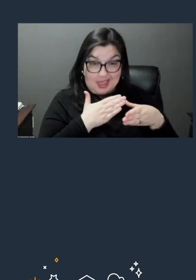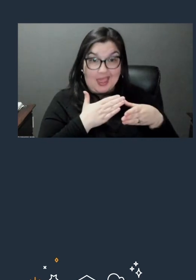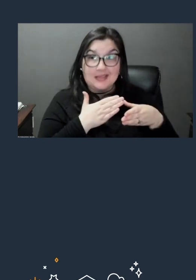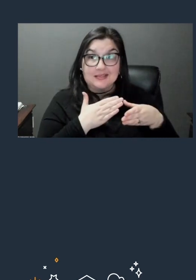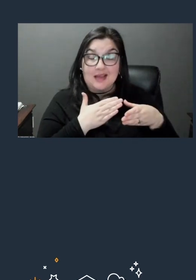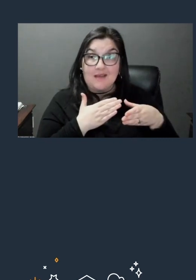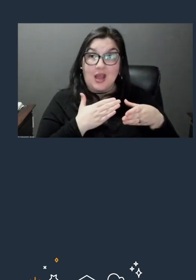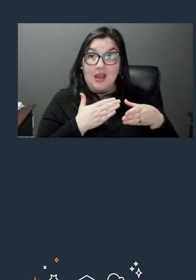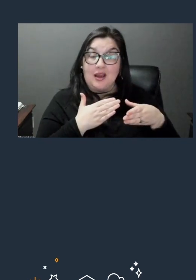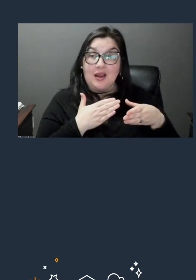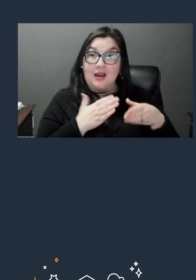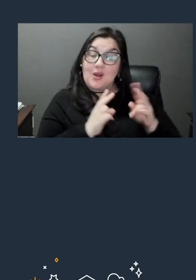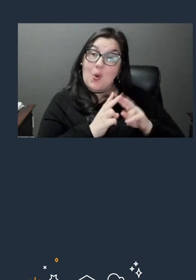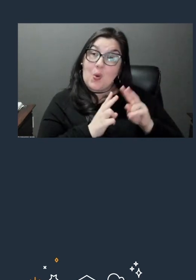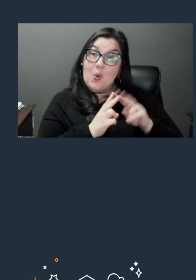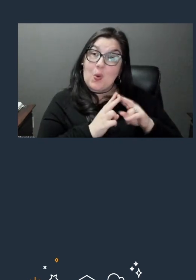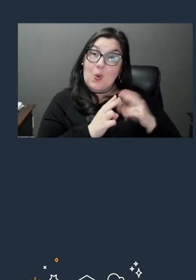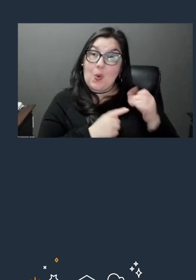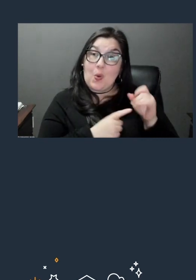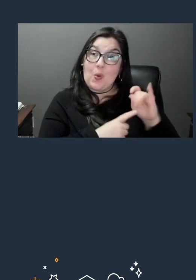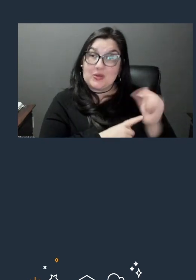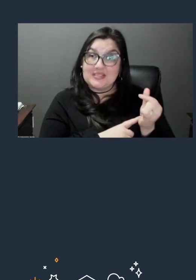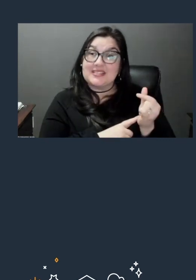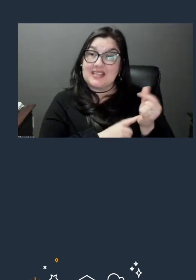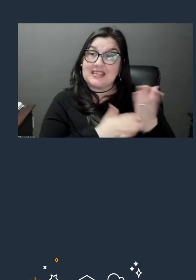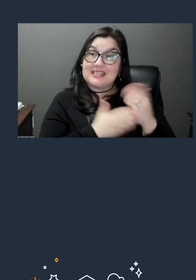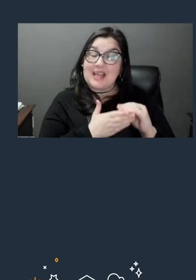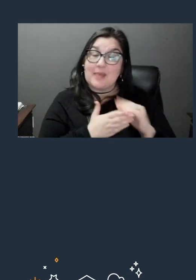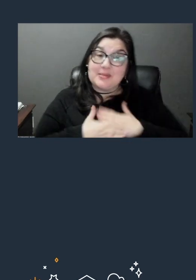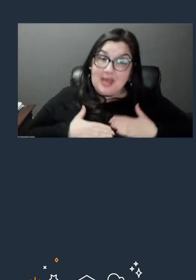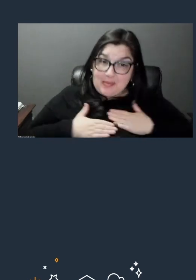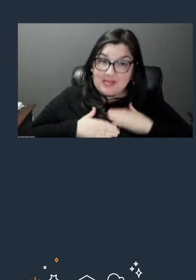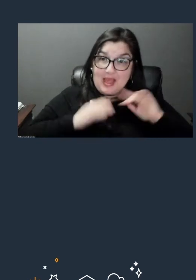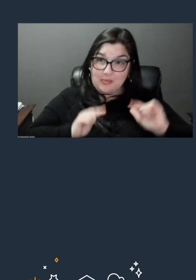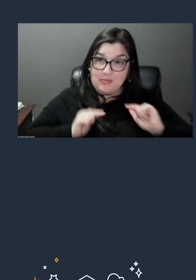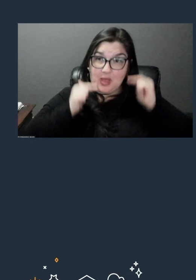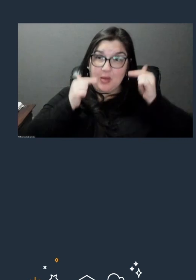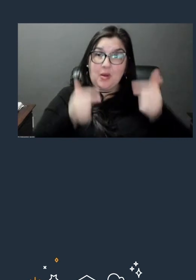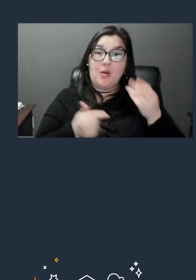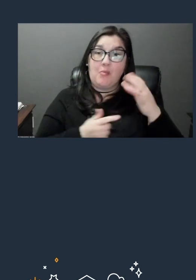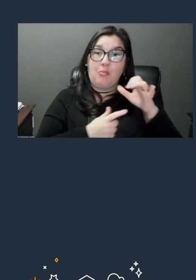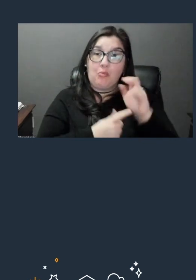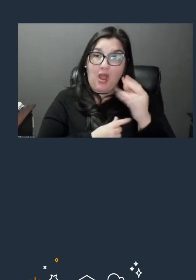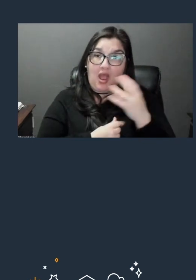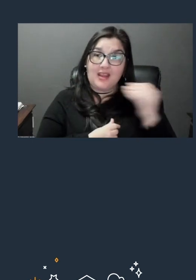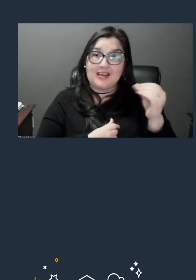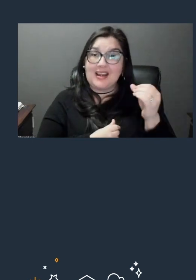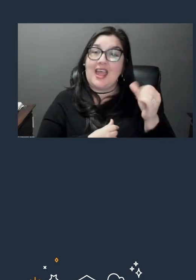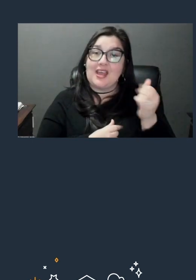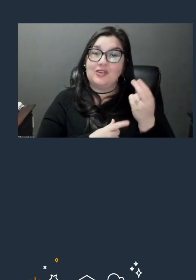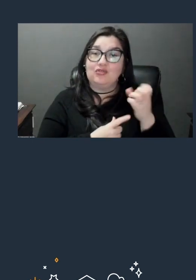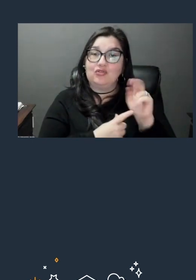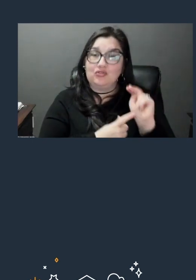It was a pleasure. It was a pleasure, indeed, yes. We're gonna be handing over to Brian and Sean for the afternoon sessions on putting your data to work on S3.